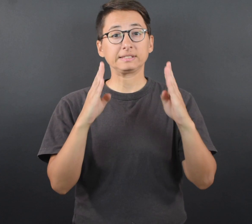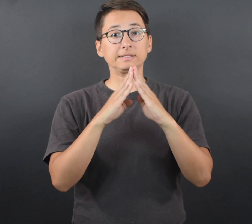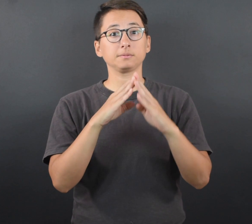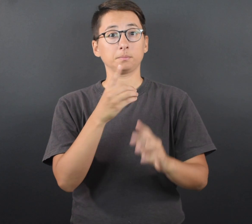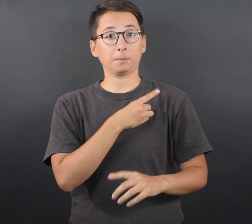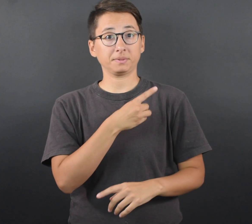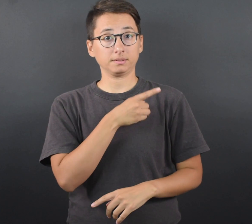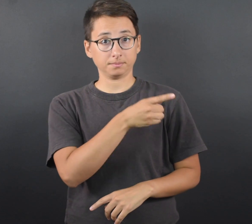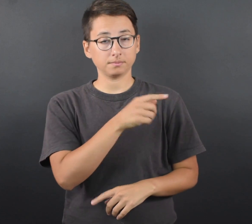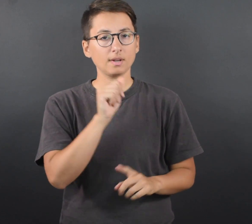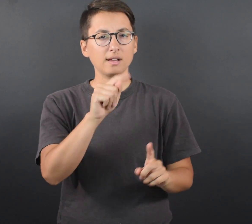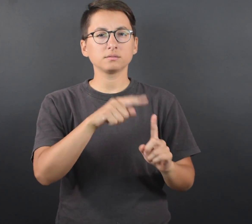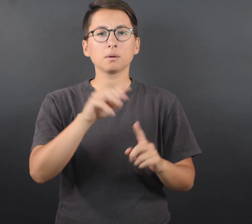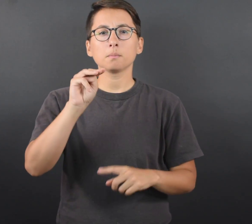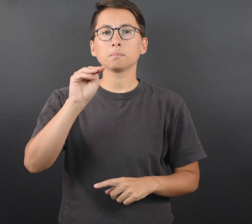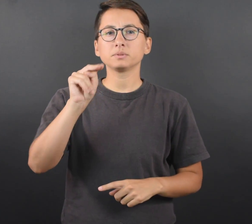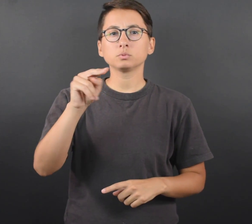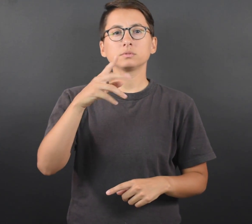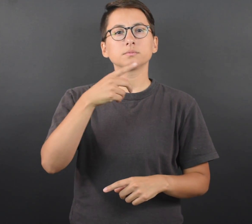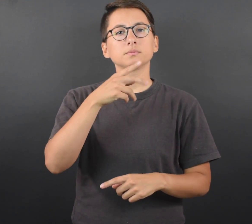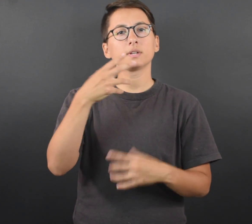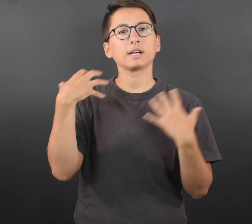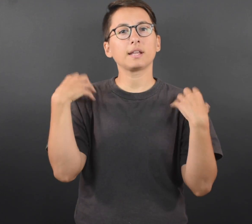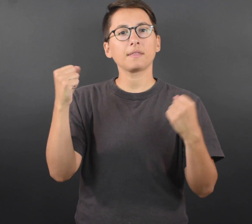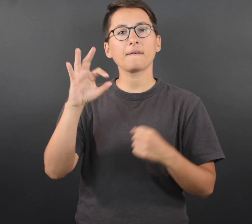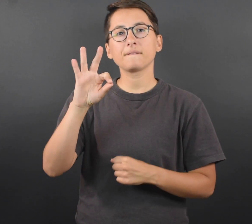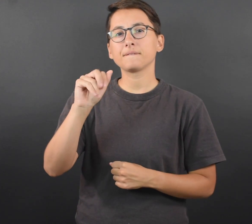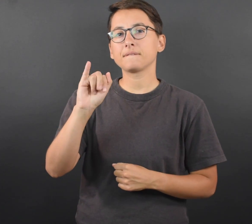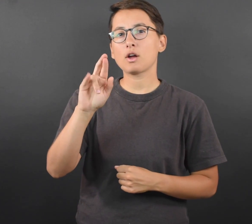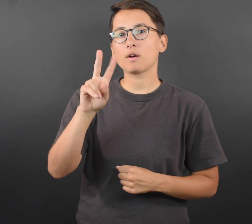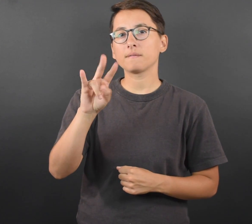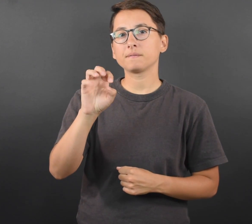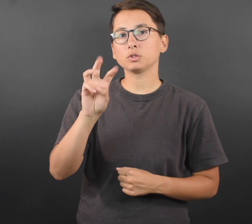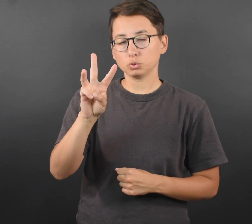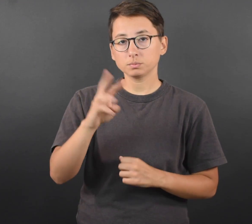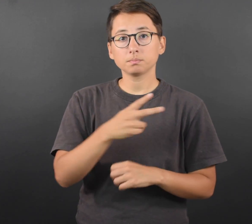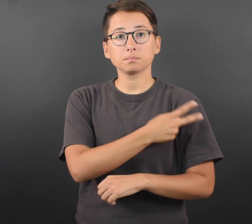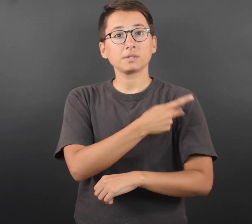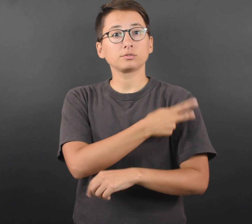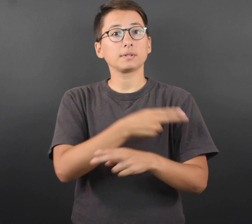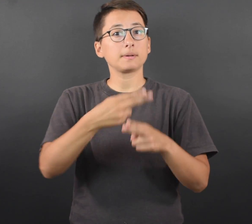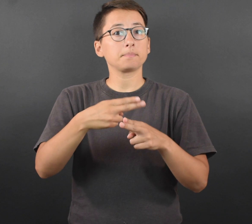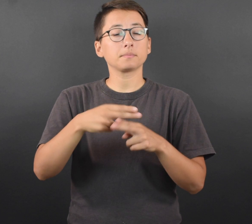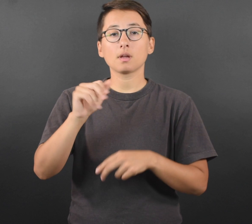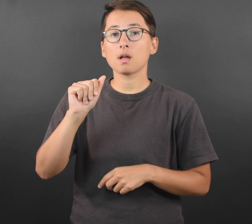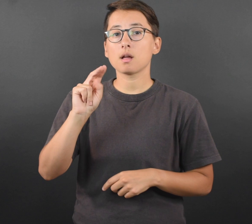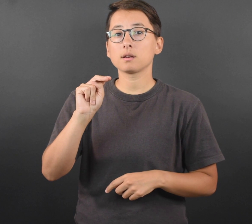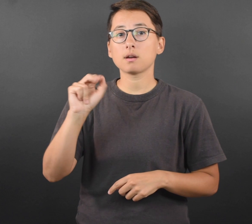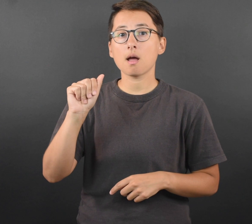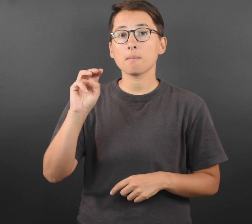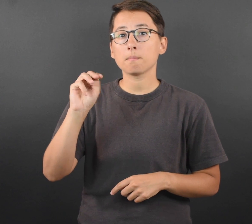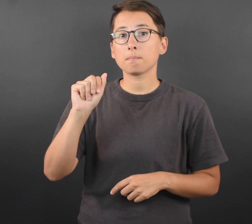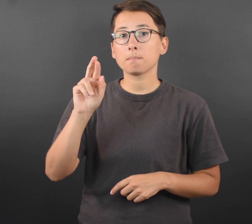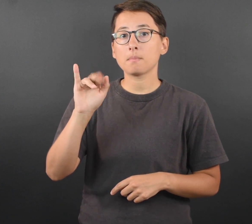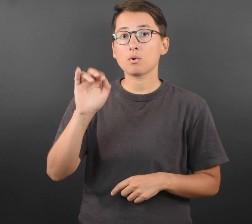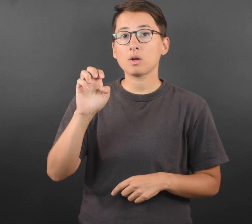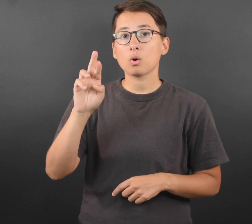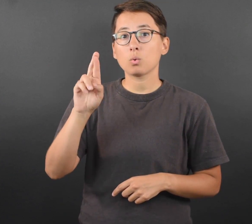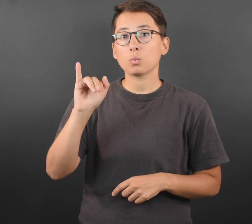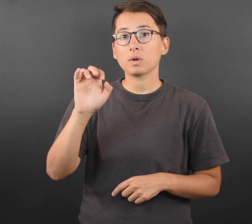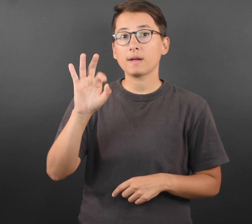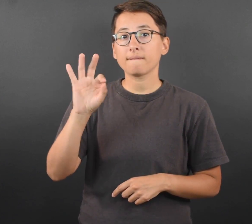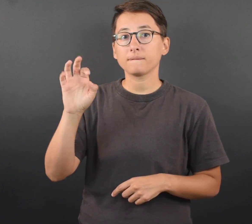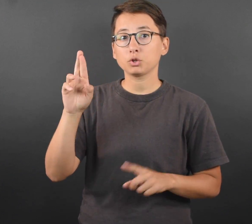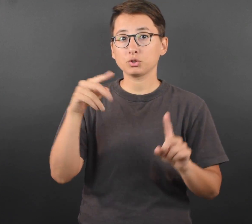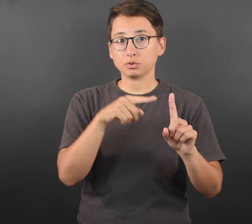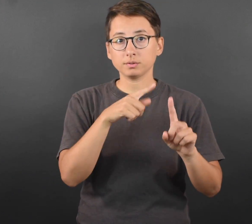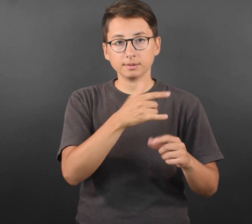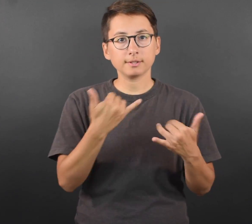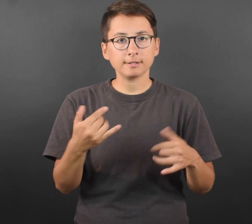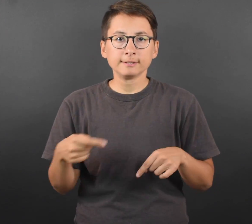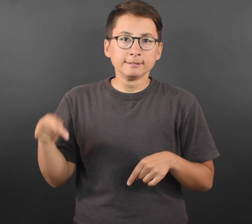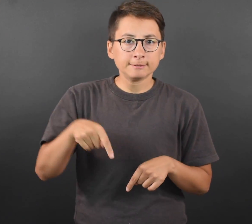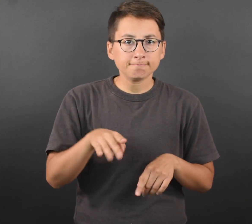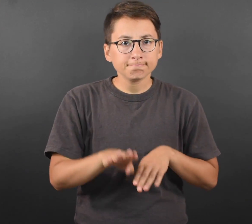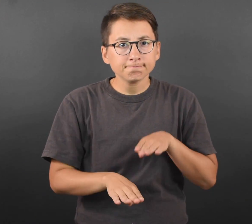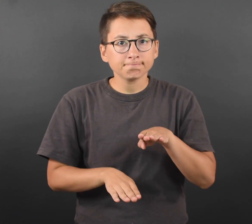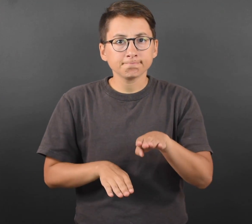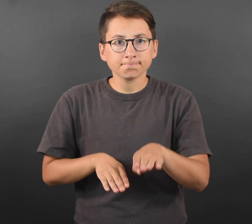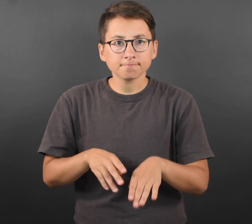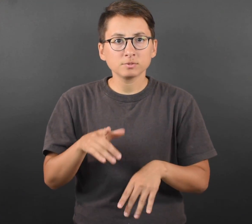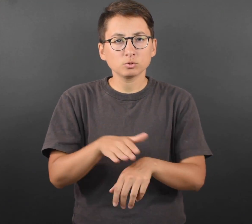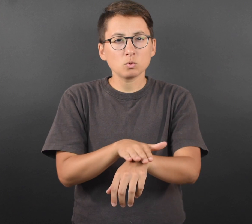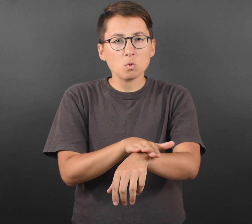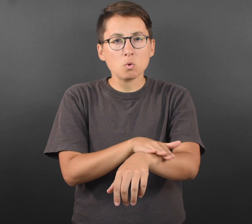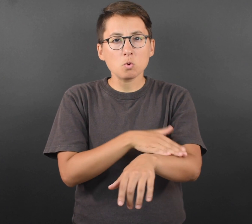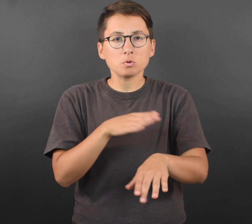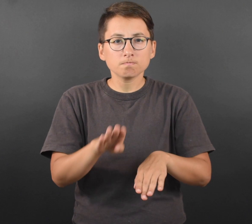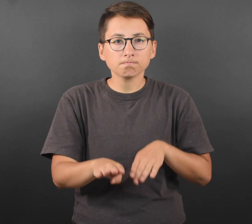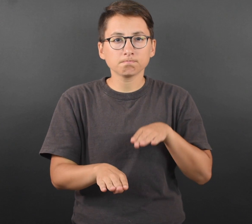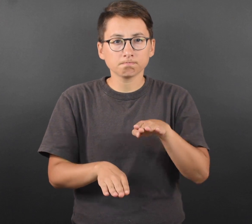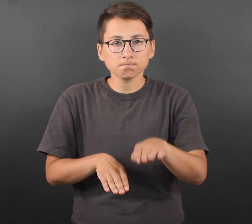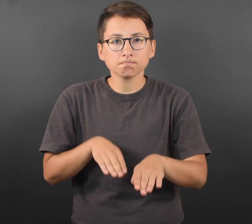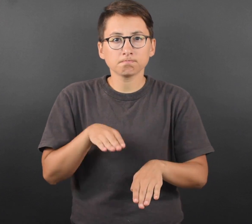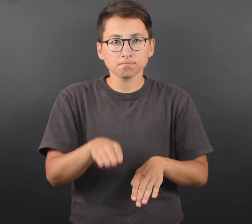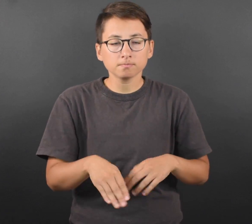In a room at M Health Fairview in Minneapolis, Anna-Marie Rieffer stepped on to a treadmill.